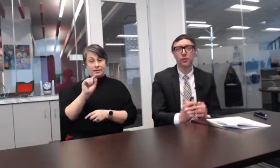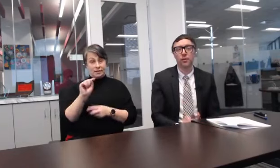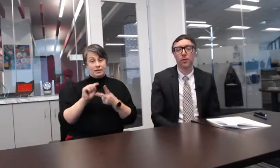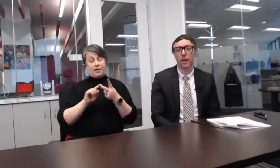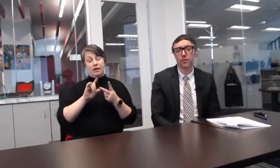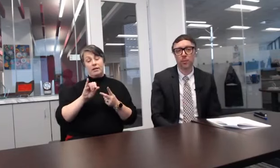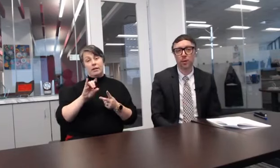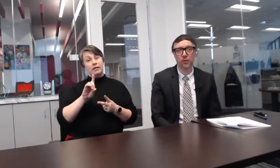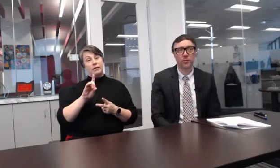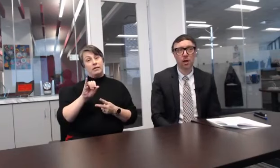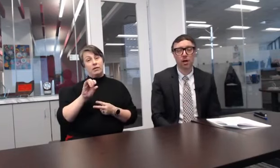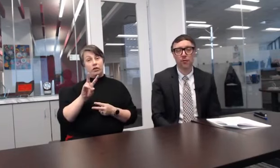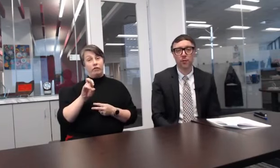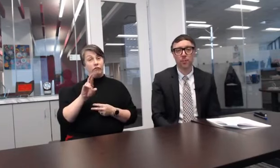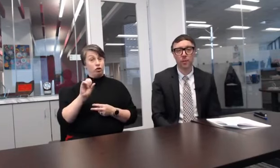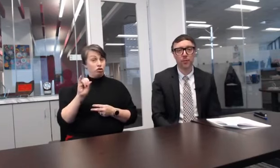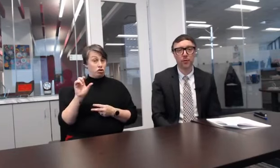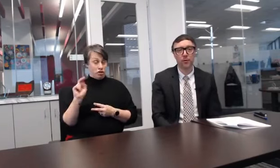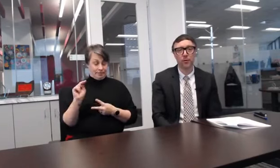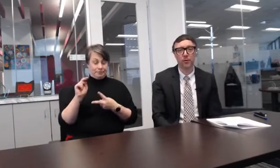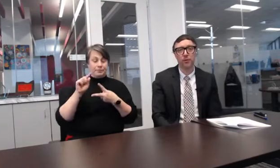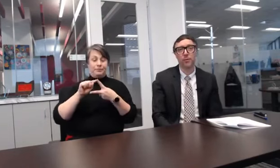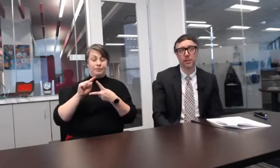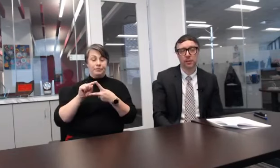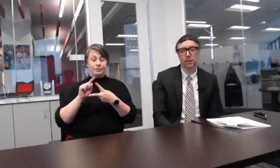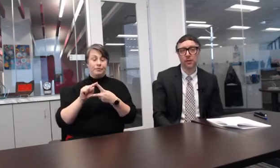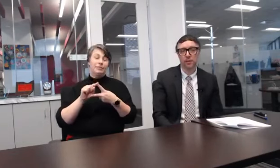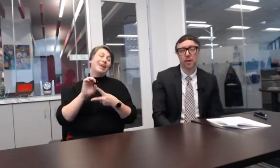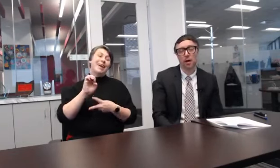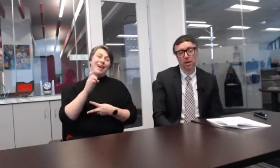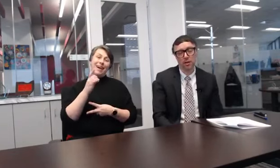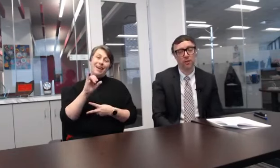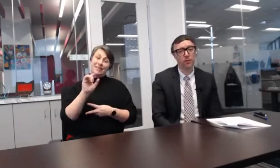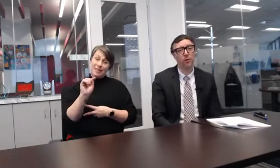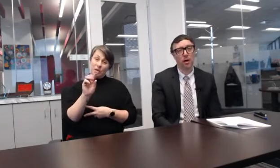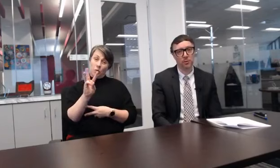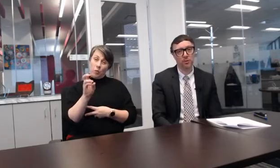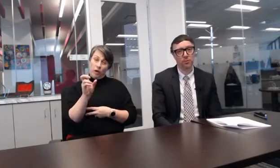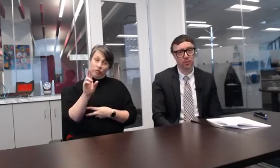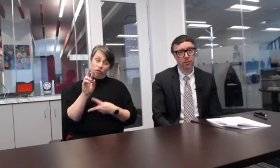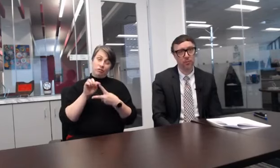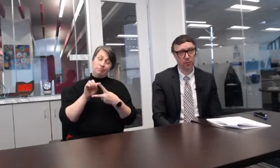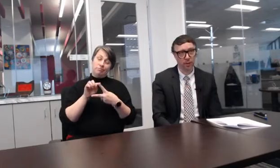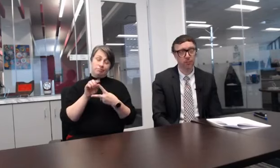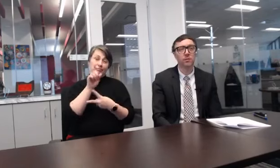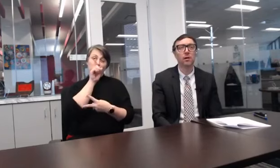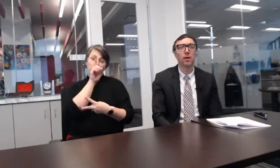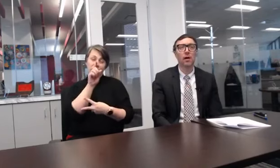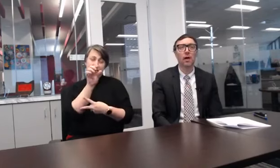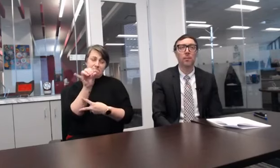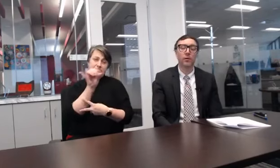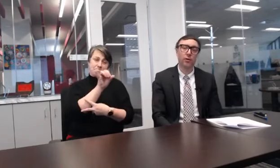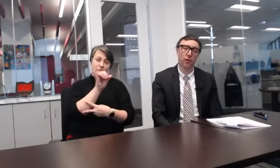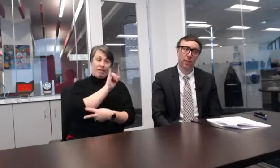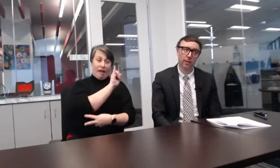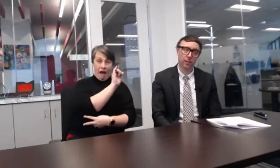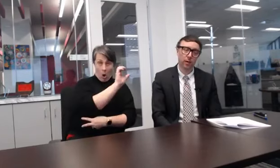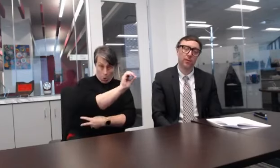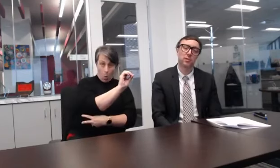So Exit Waivers are for people, they're basically they are Individual Options Waiver Programs but they're called Exit Waivers